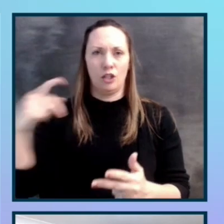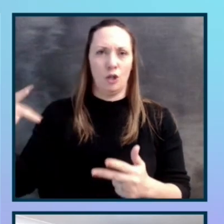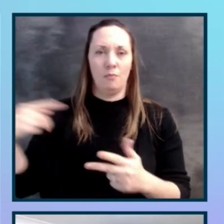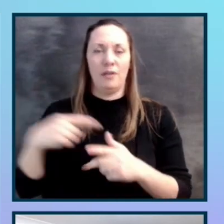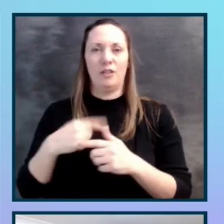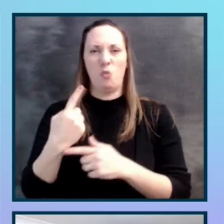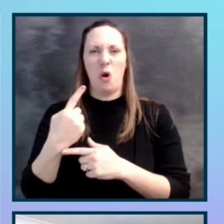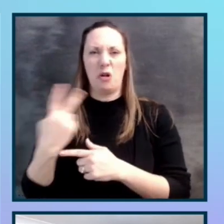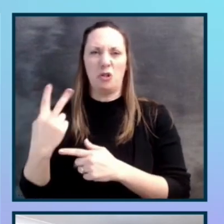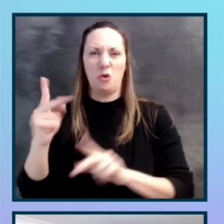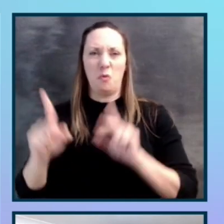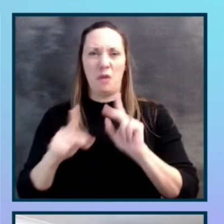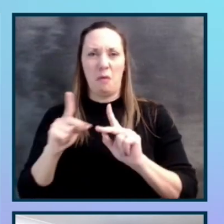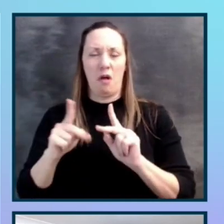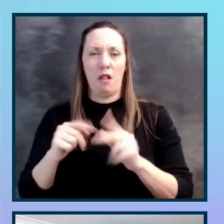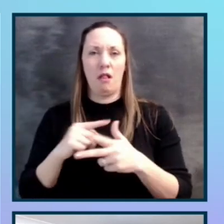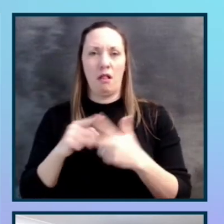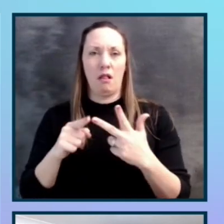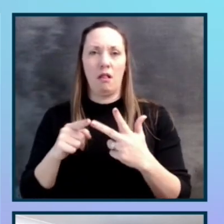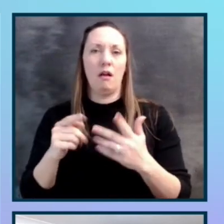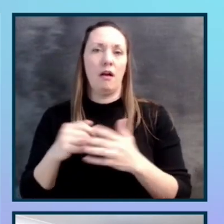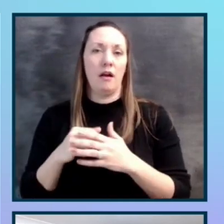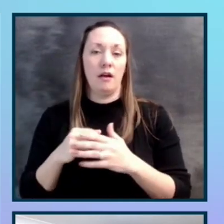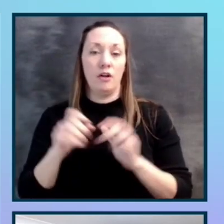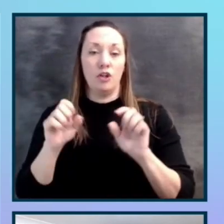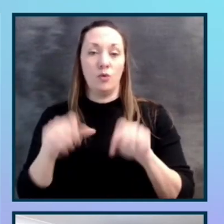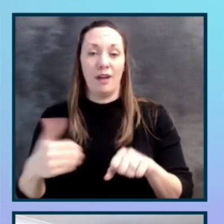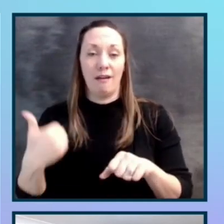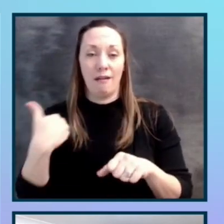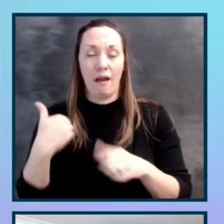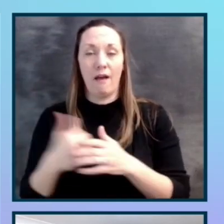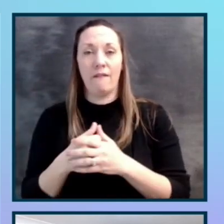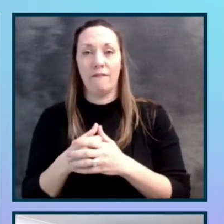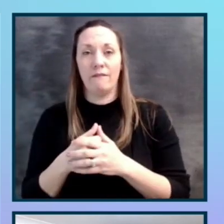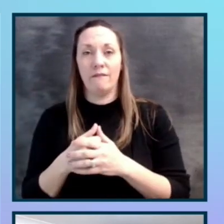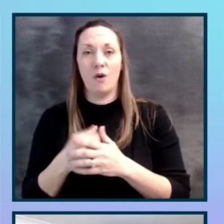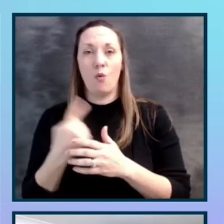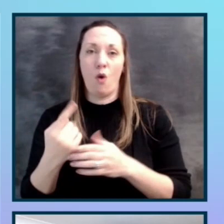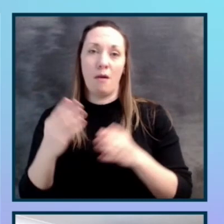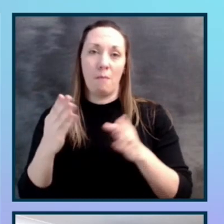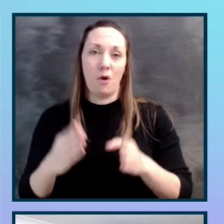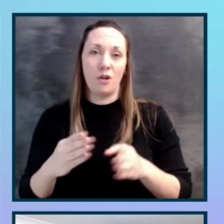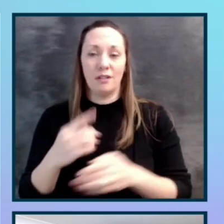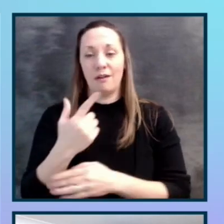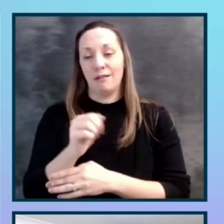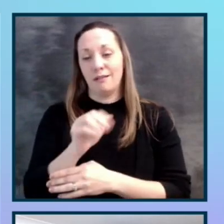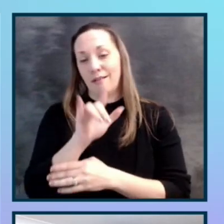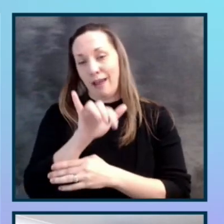And you can kind of vary those as you go. You can have a person soloing on a galley, should you really wish to put yourself through